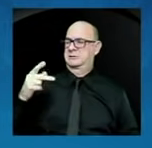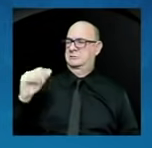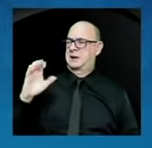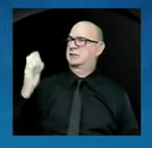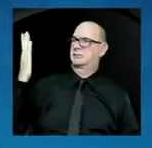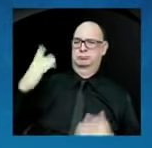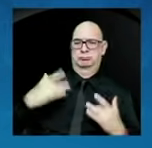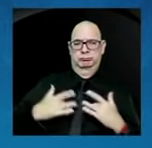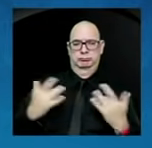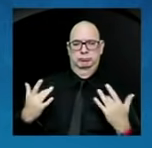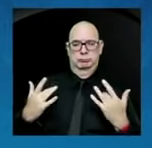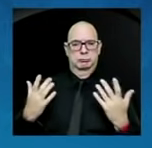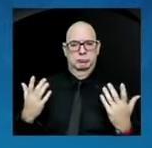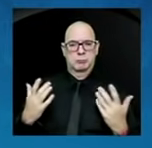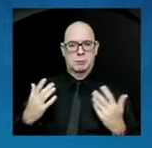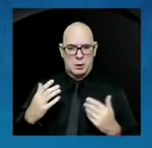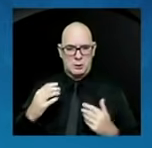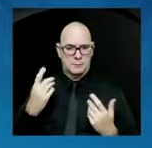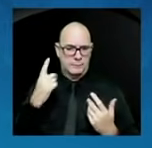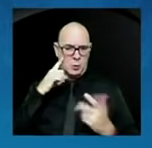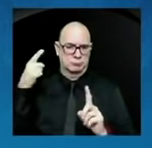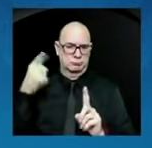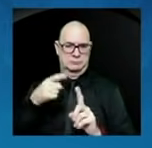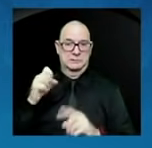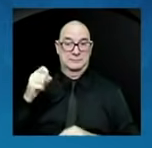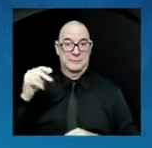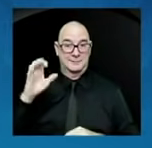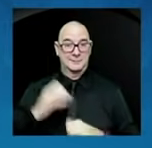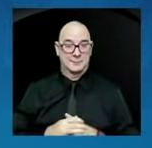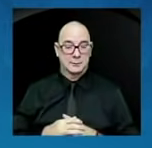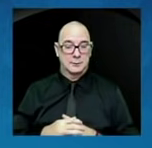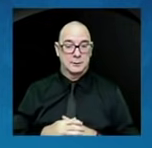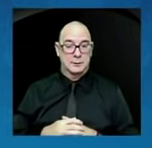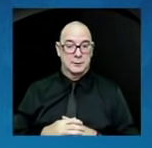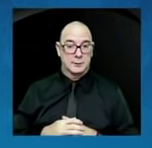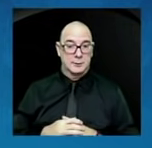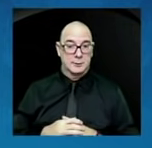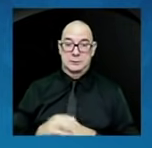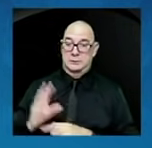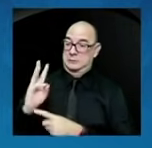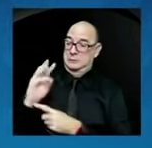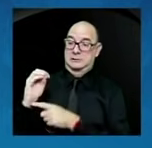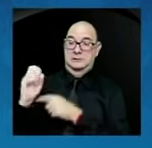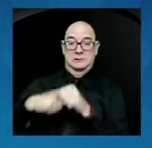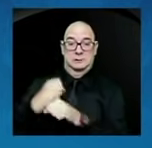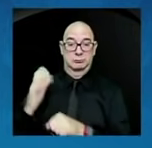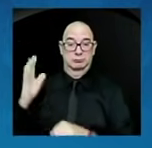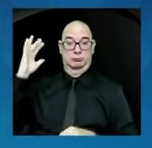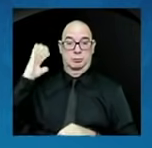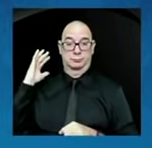ABOUT THE OPPORTUNITY OF SPACE.